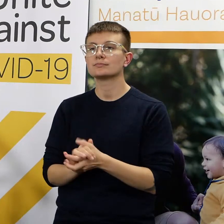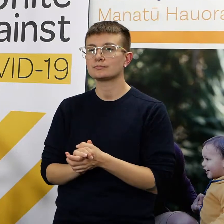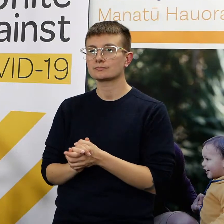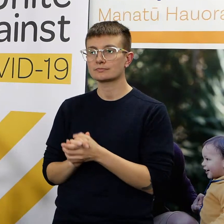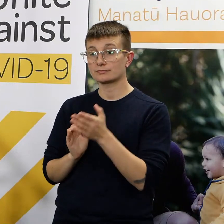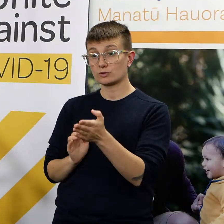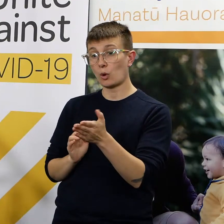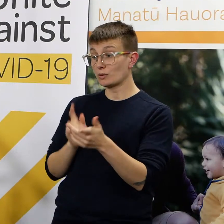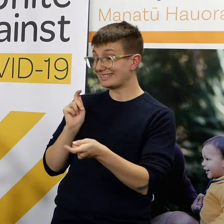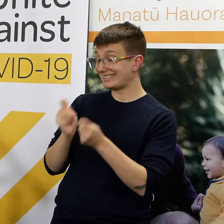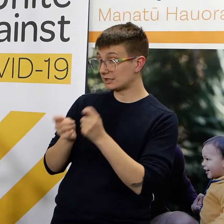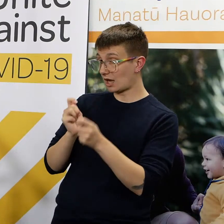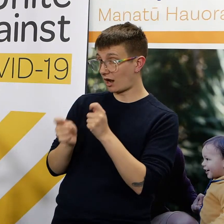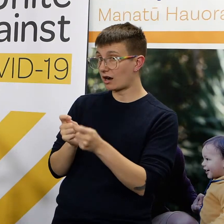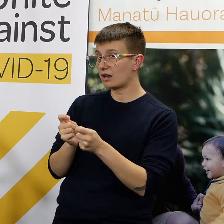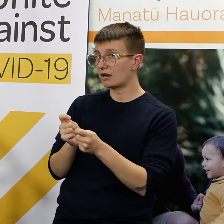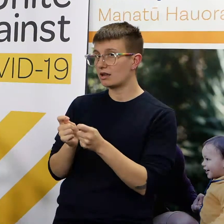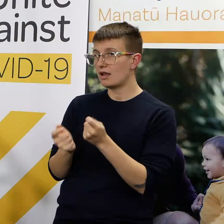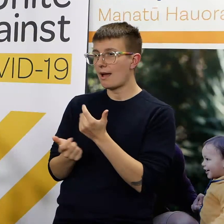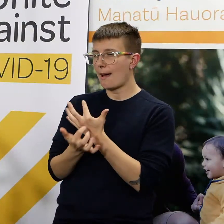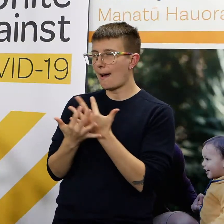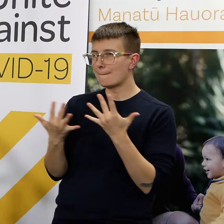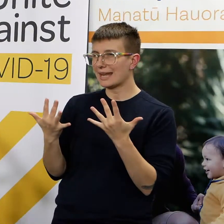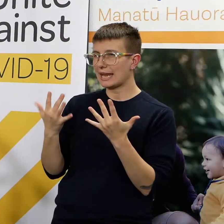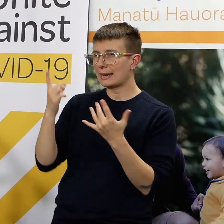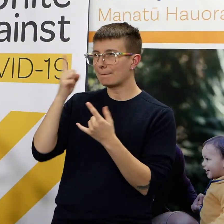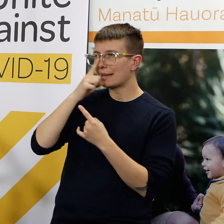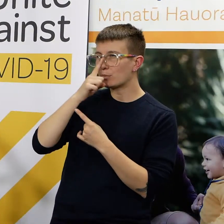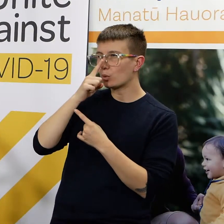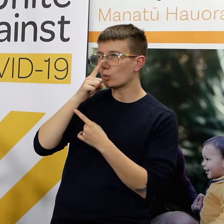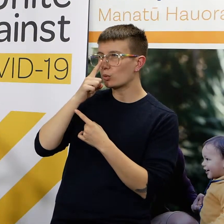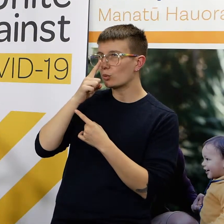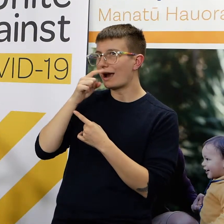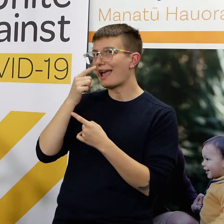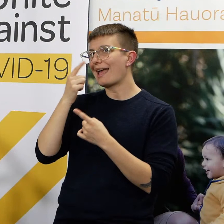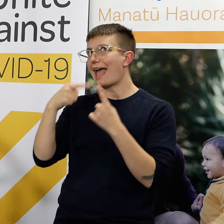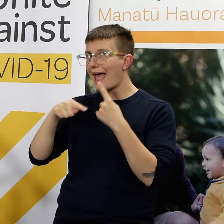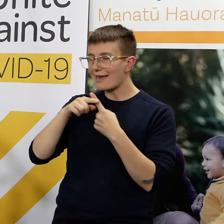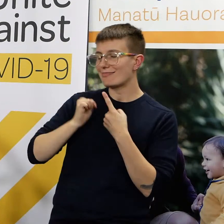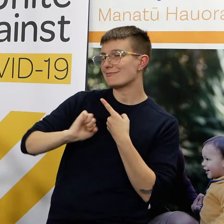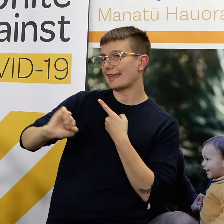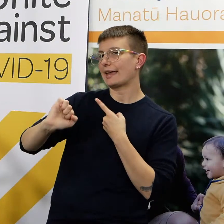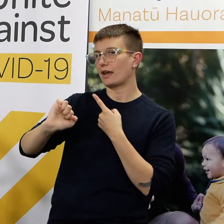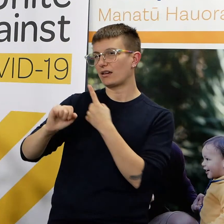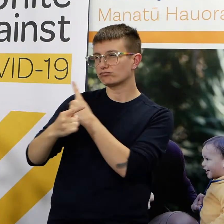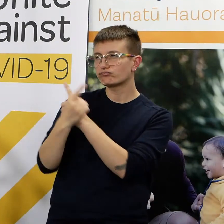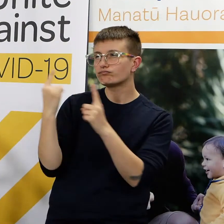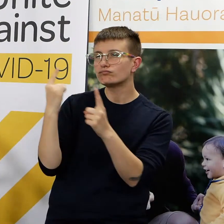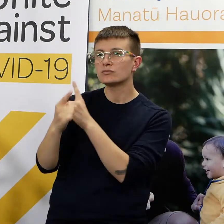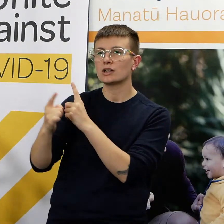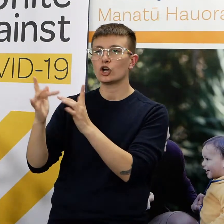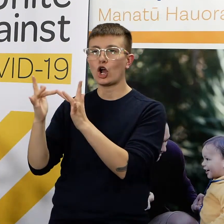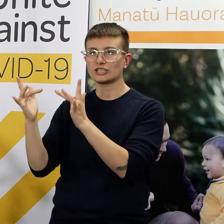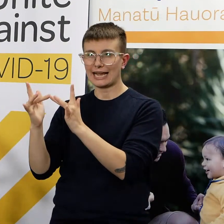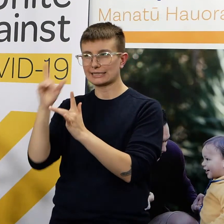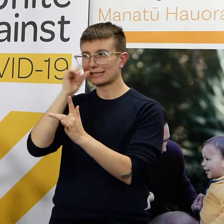can we trace and what period of times what they could have got? So at the moment we have the ability